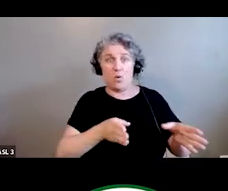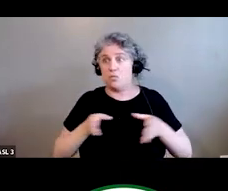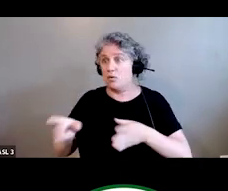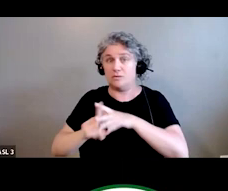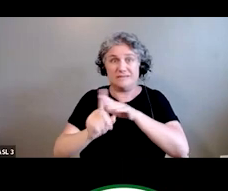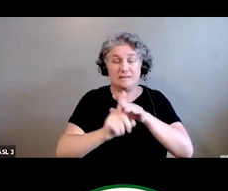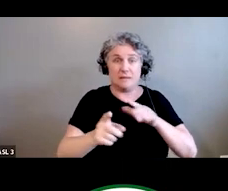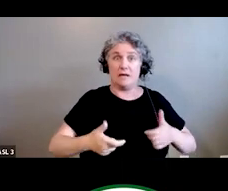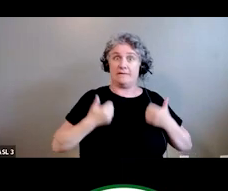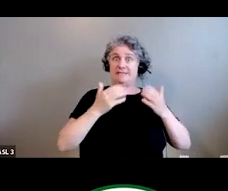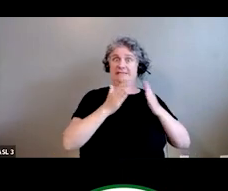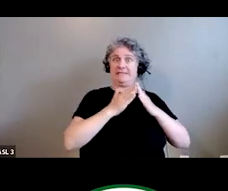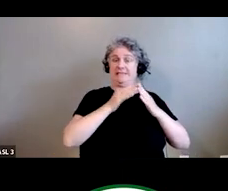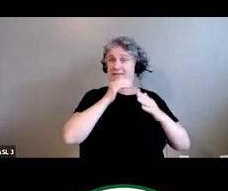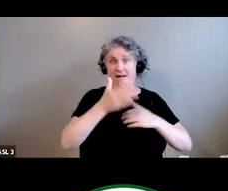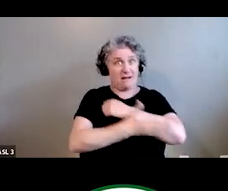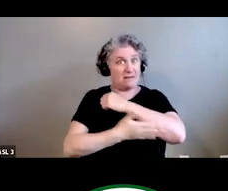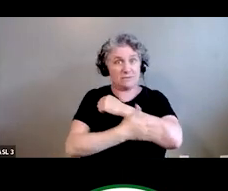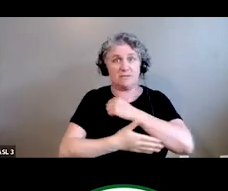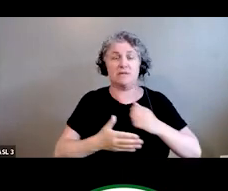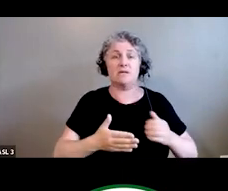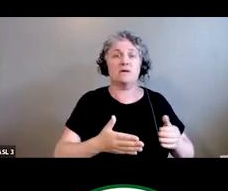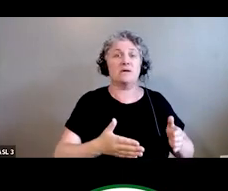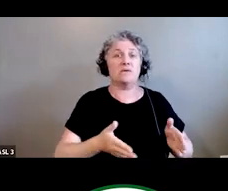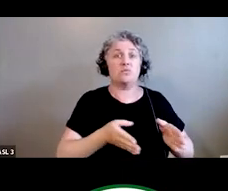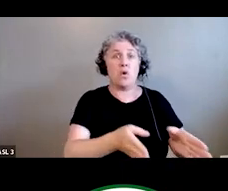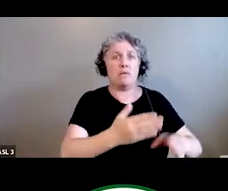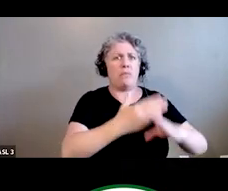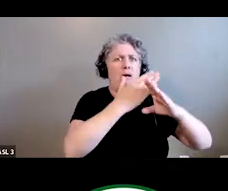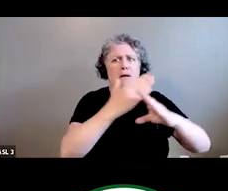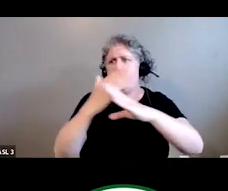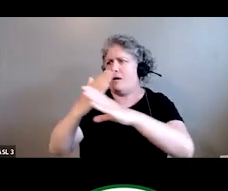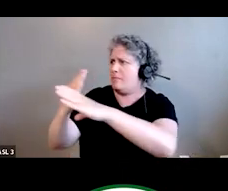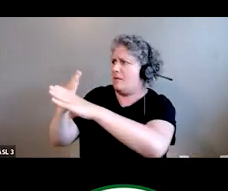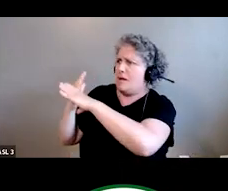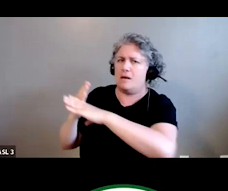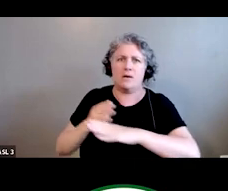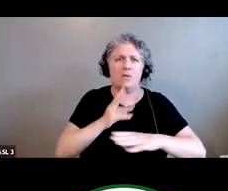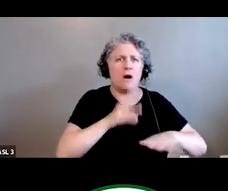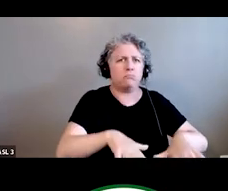And so that was a pretty unusual experience. It's one thing to be locked down in COVID and told you shouldn't leave your community.